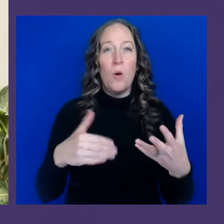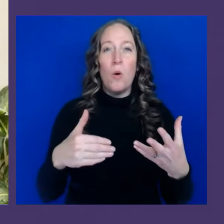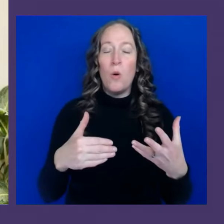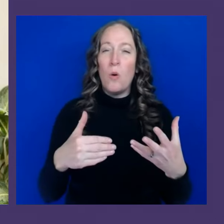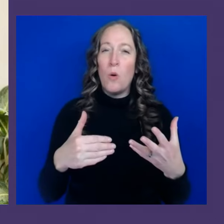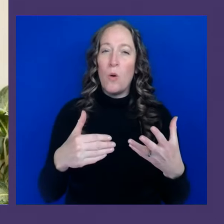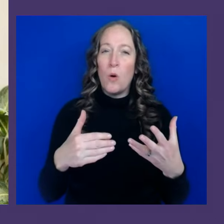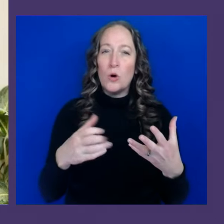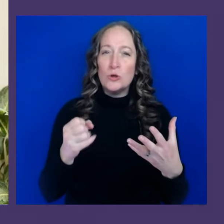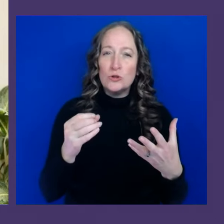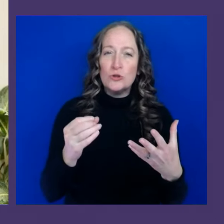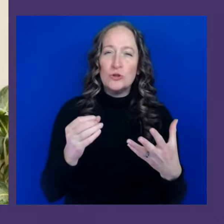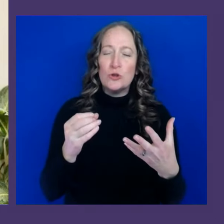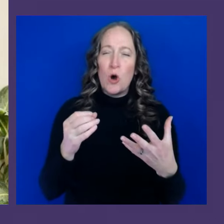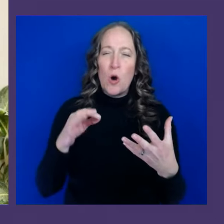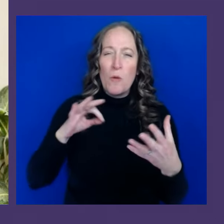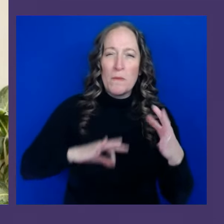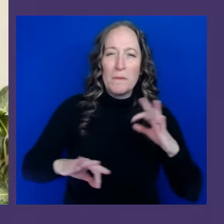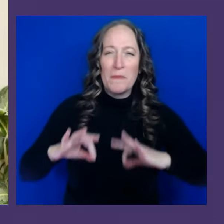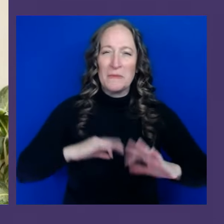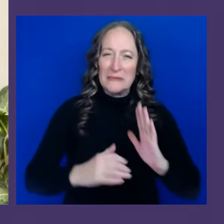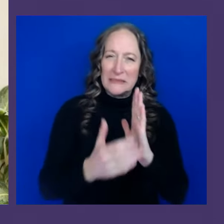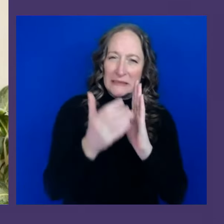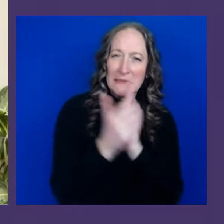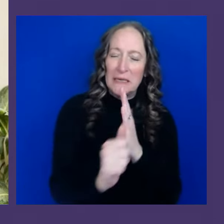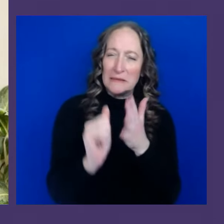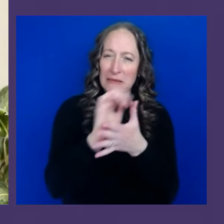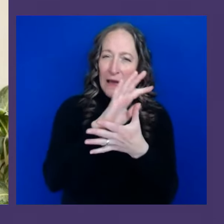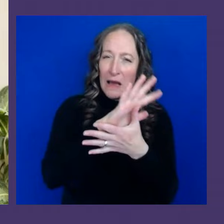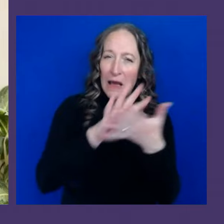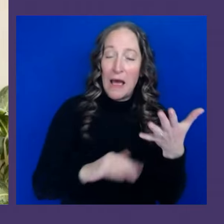I think it's the biggest technological invention